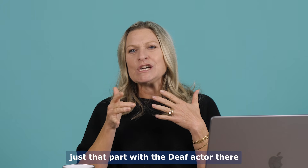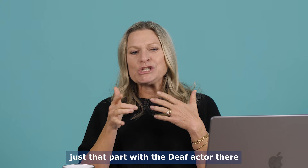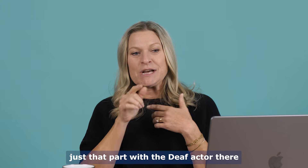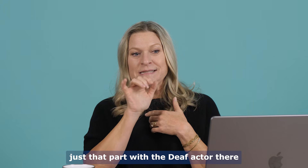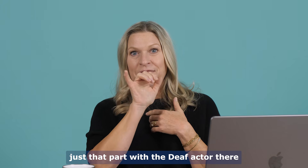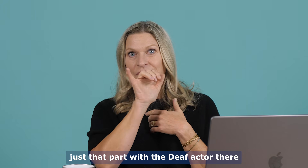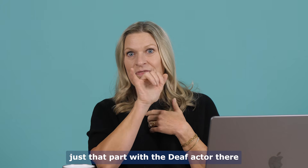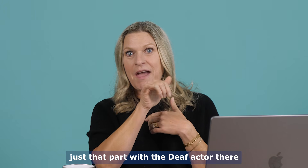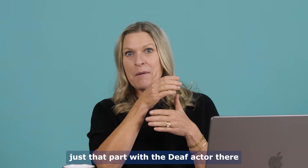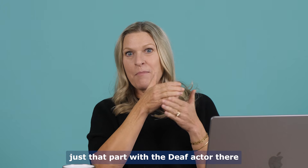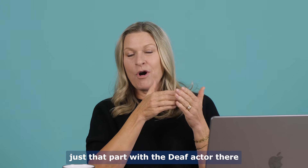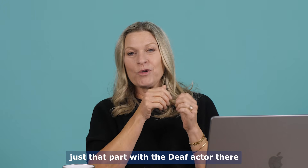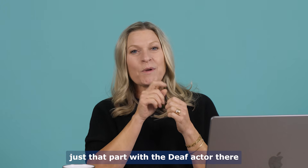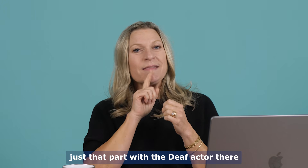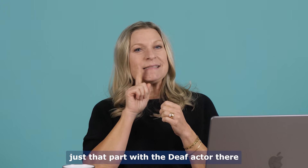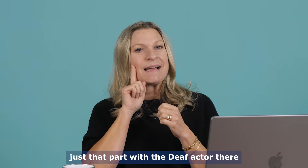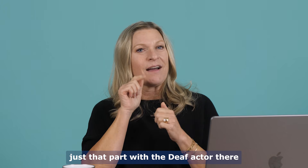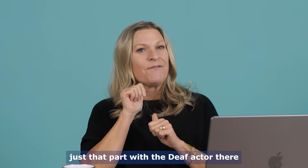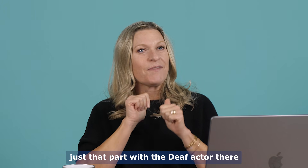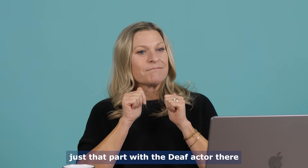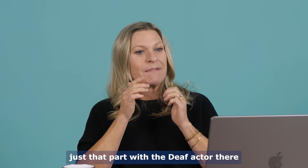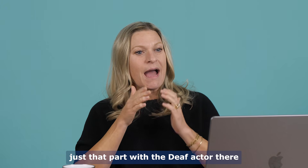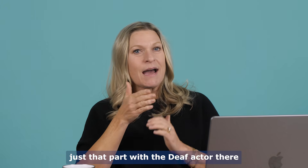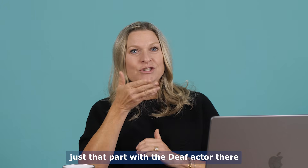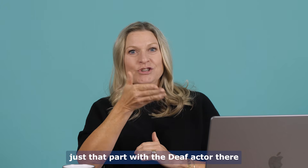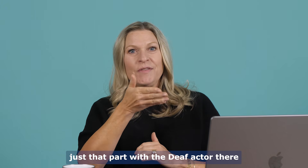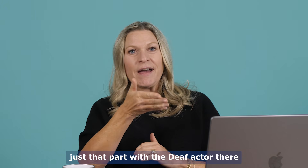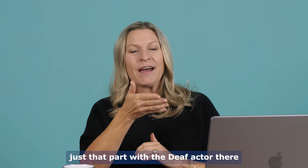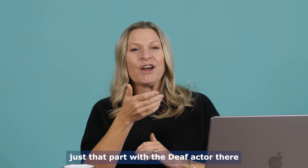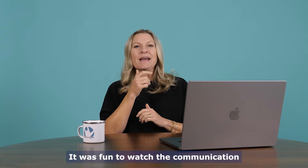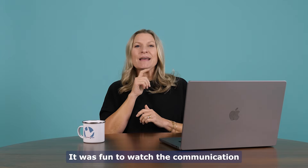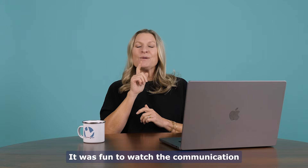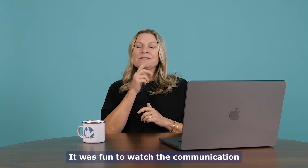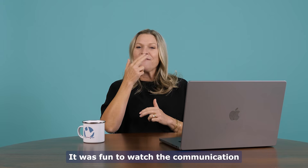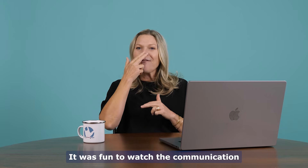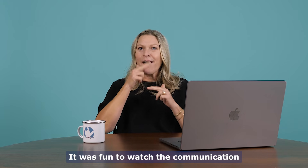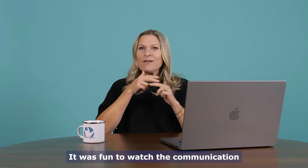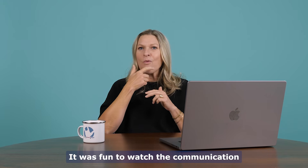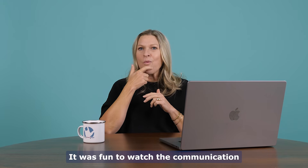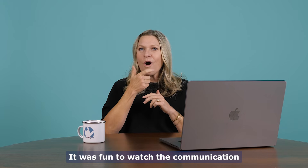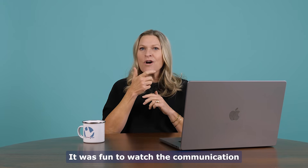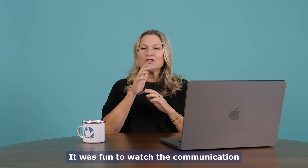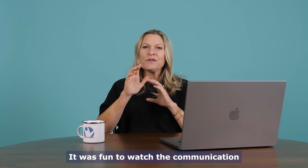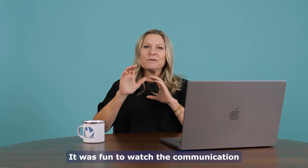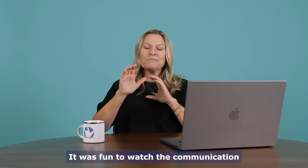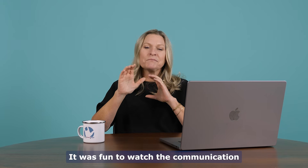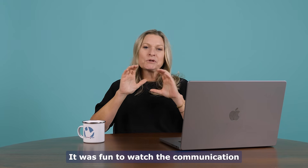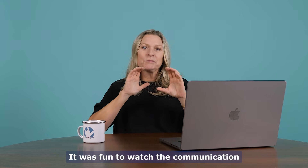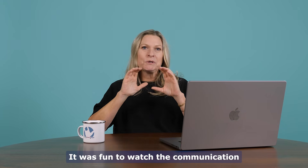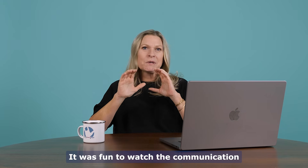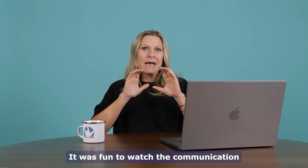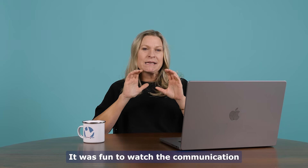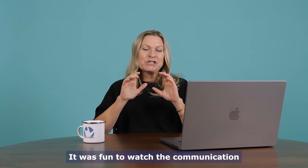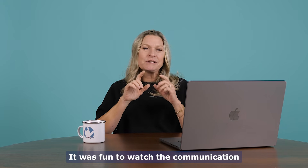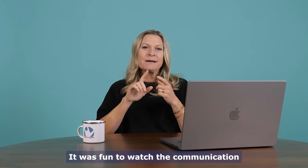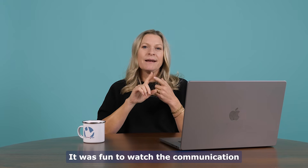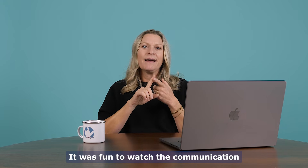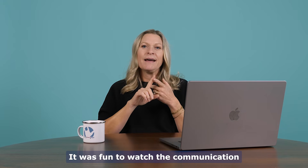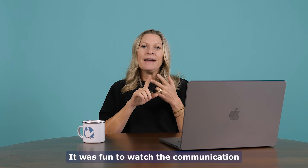just that part with the Deaf actor there It was fun to watch the communication